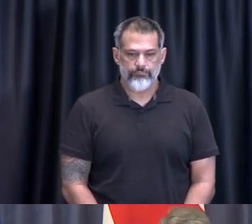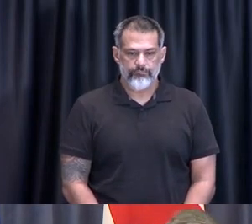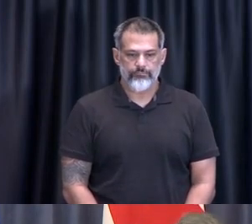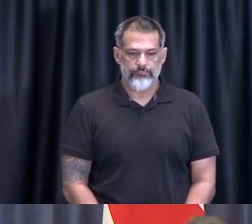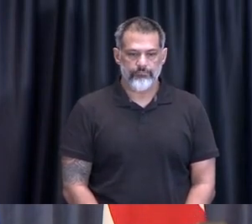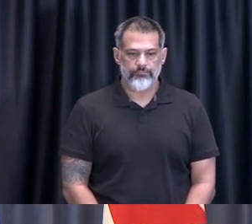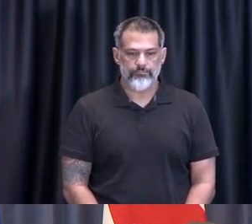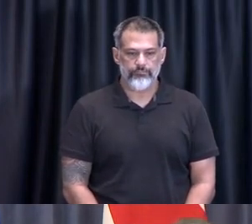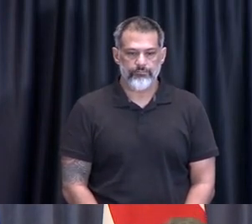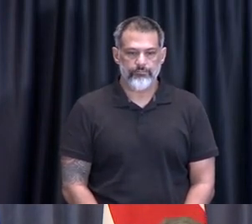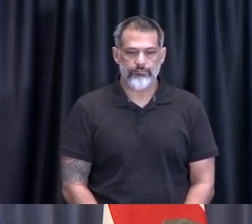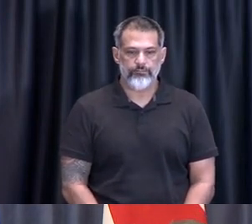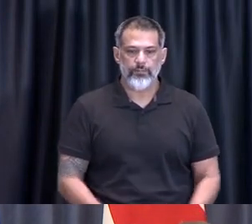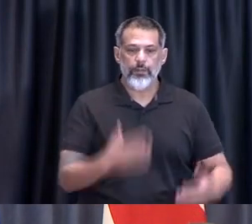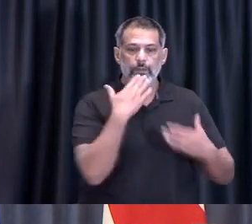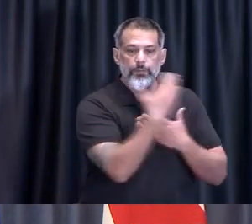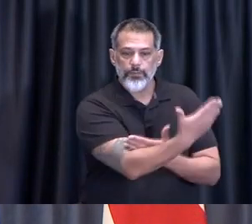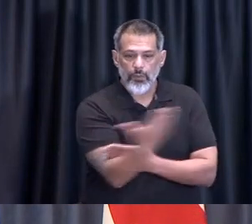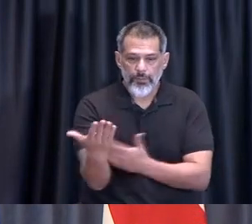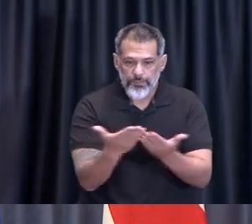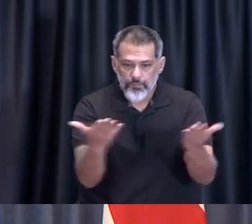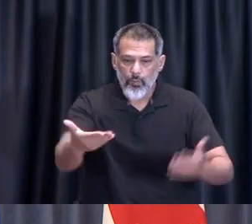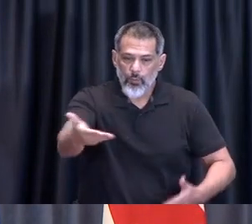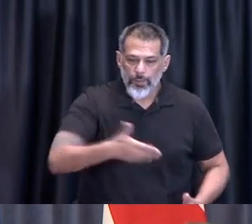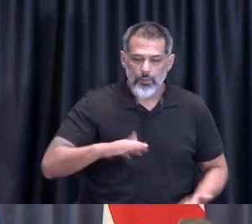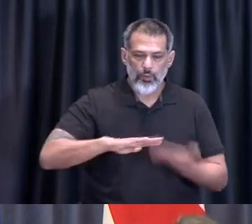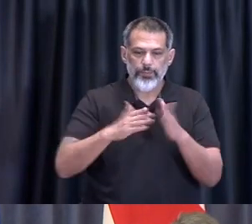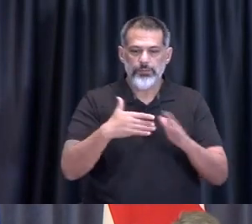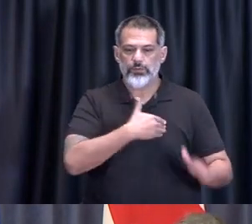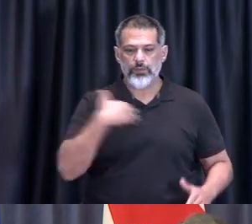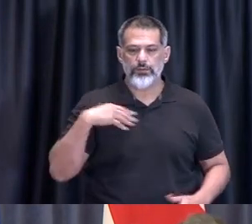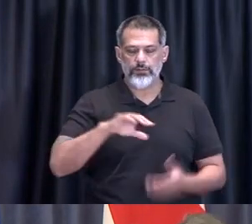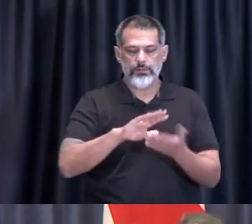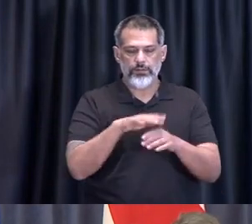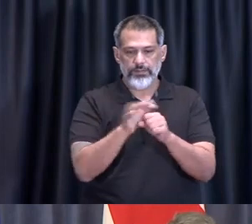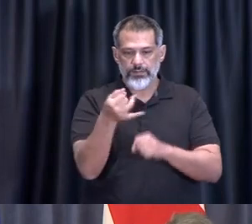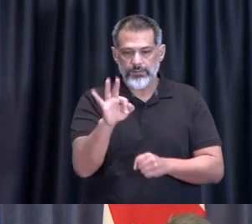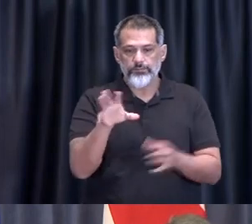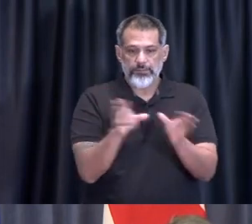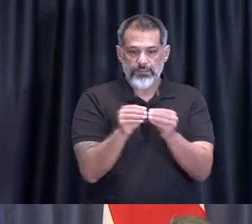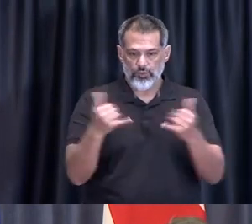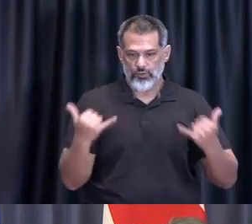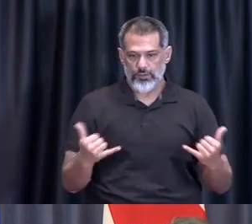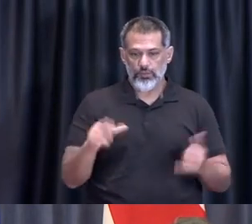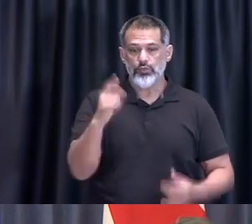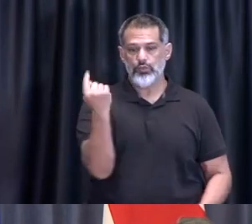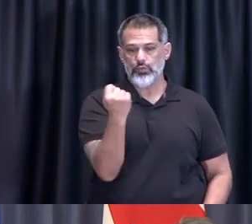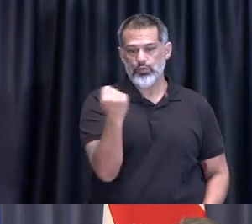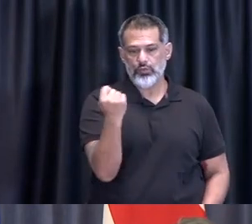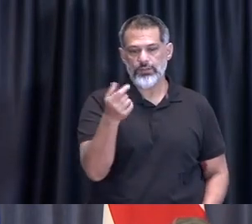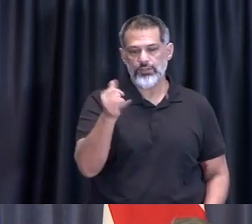Good morning, and welcome to the City of Toronto COVID-19 media briefing for Tuesday, January 25th,